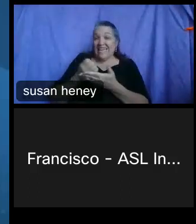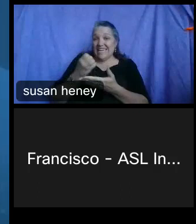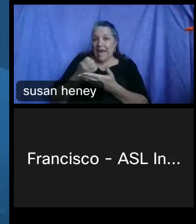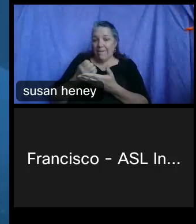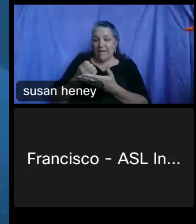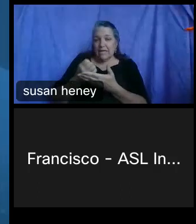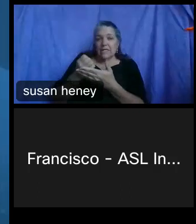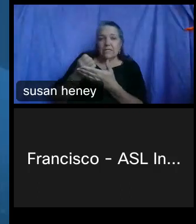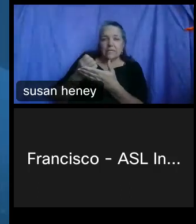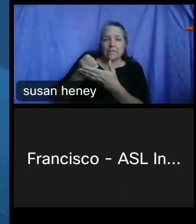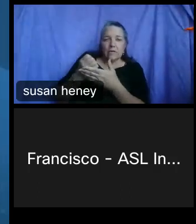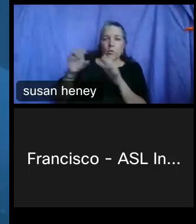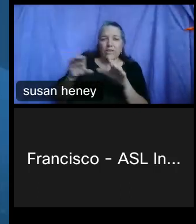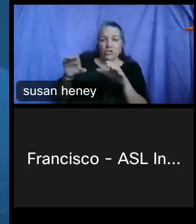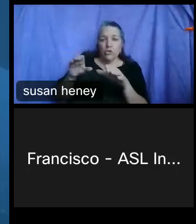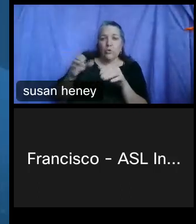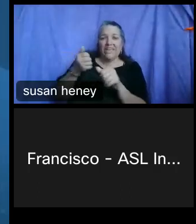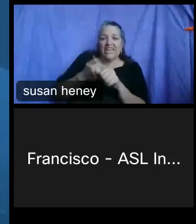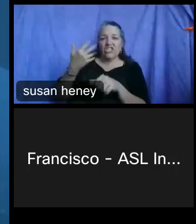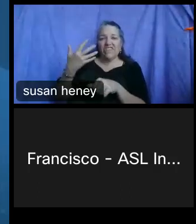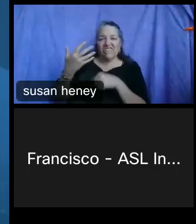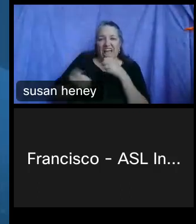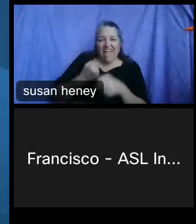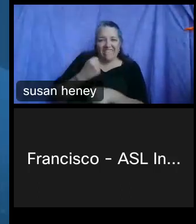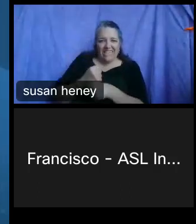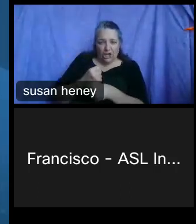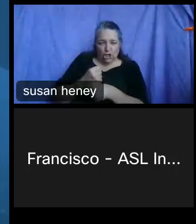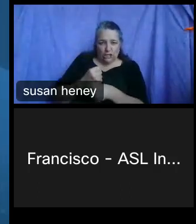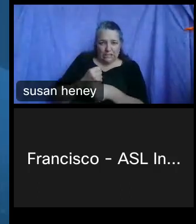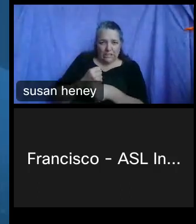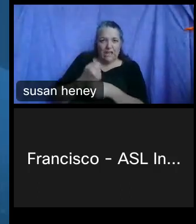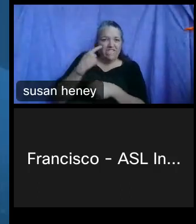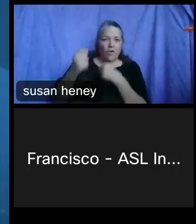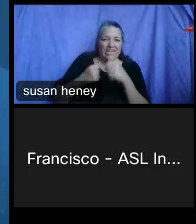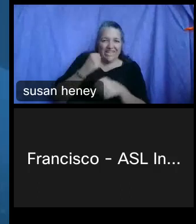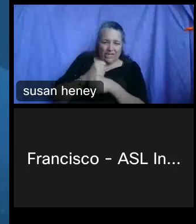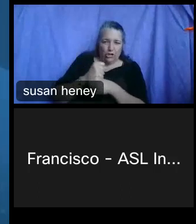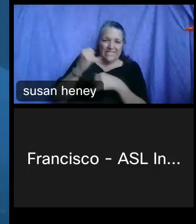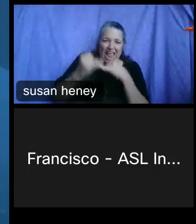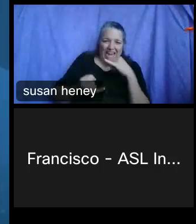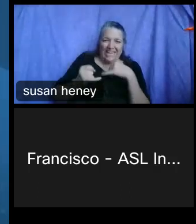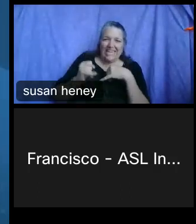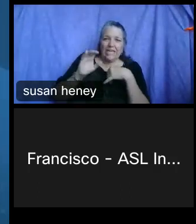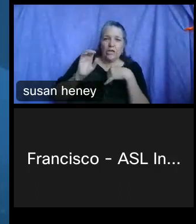census, which is collected every five years for the reference years ending in 2 and 7. What most